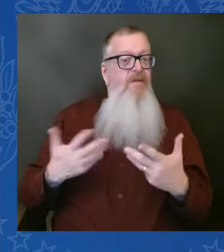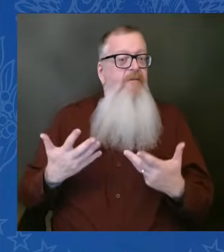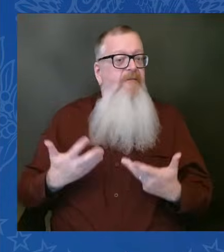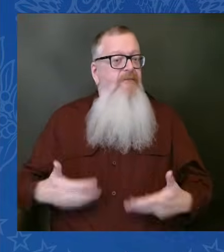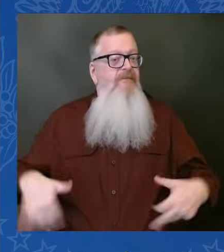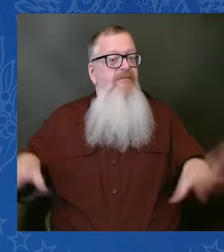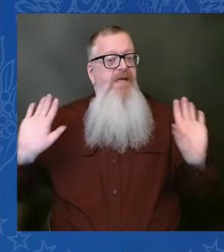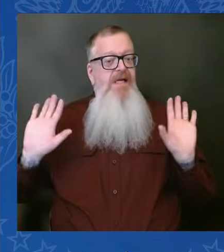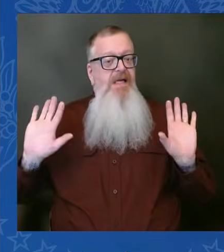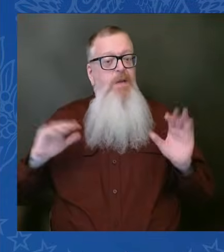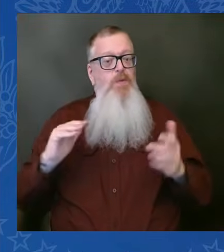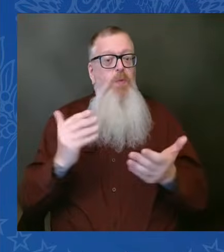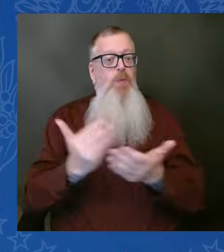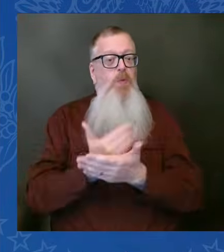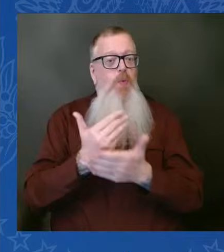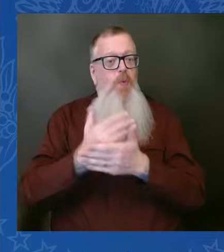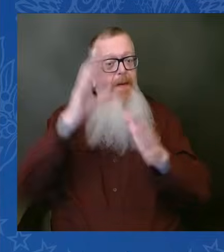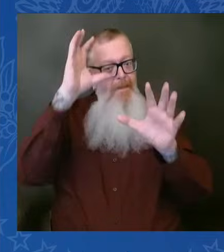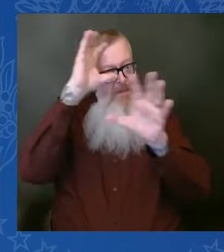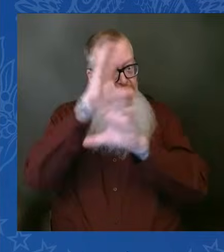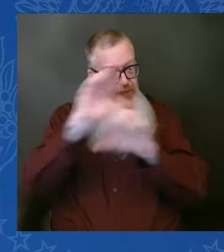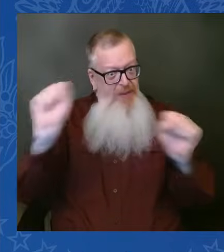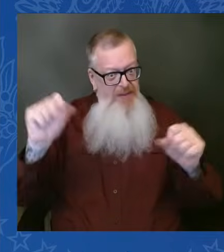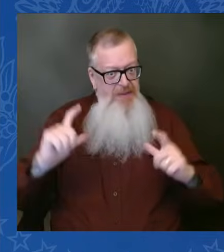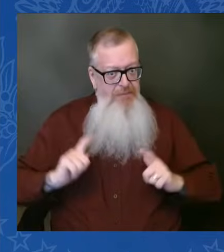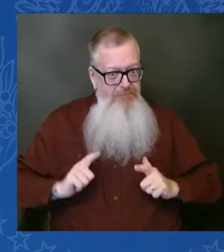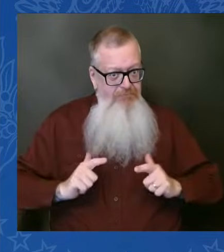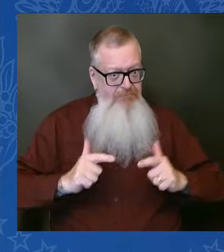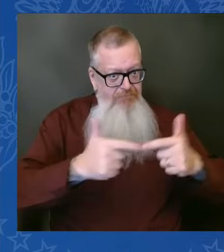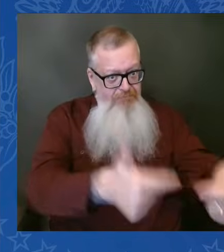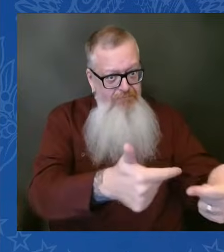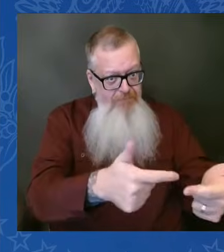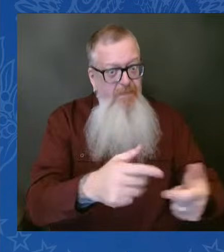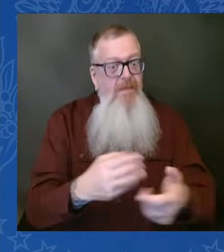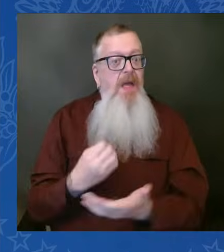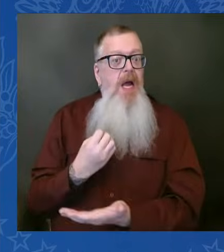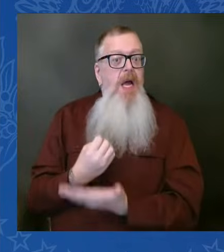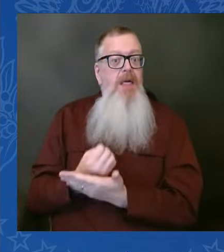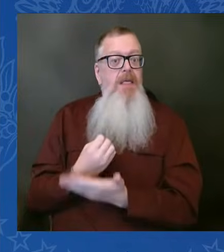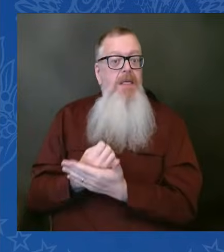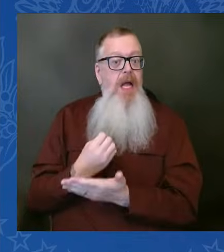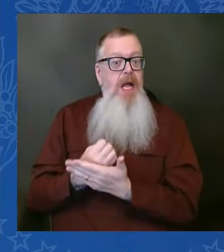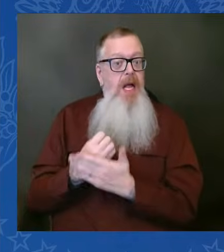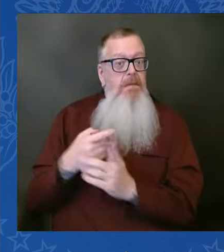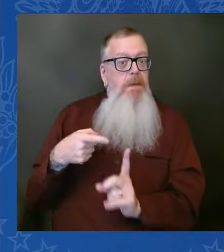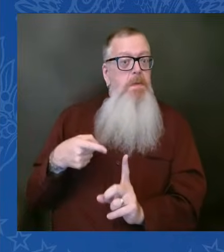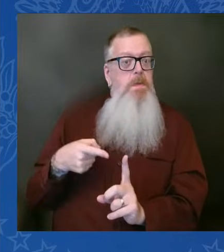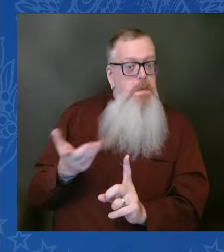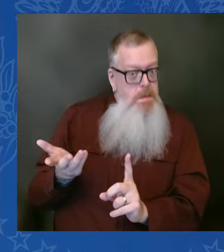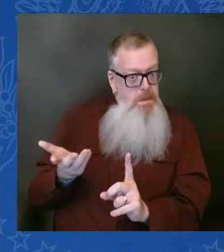Most economists agree the new administration is going to inherit a fairly strong economy, at least at the moment --